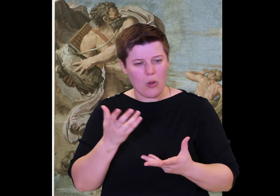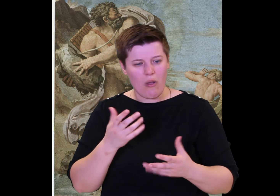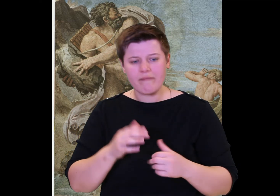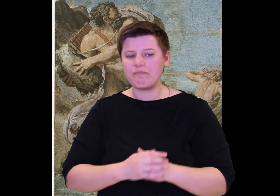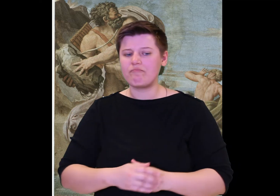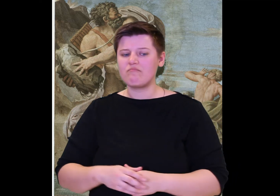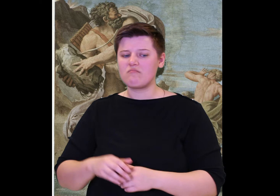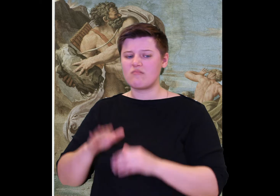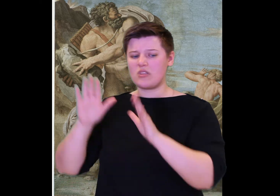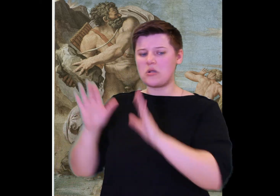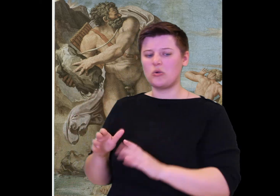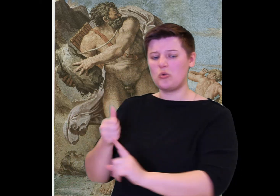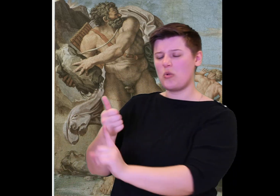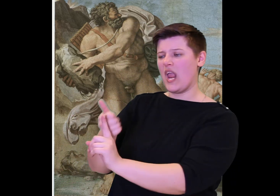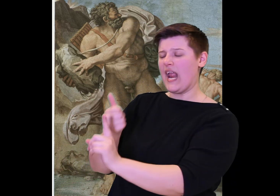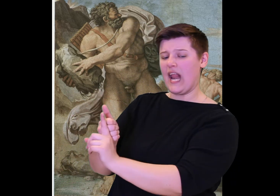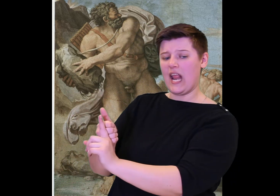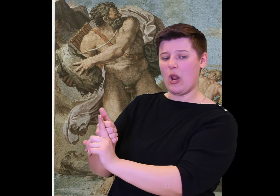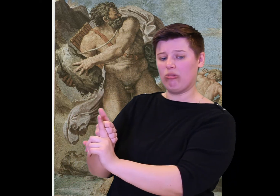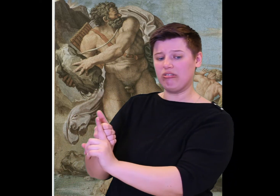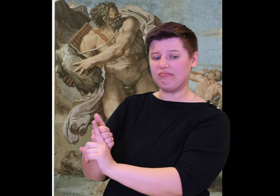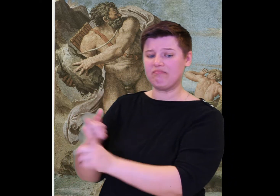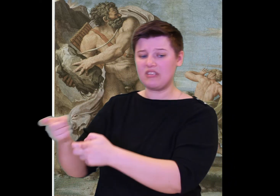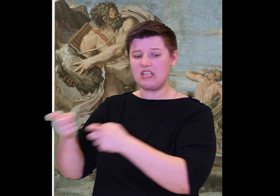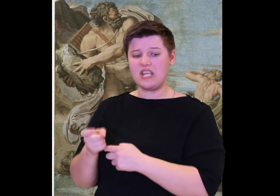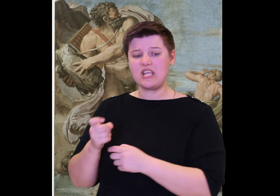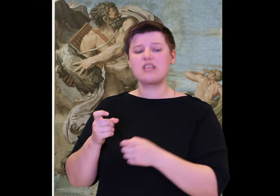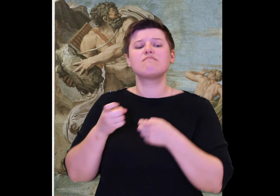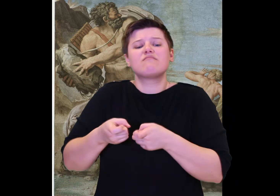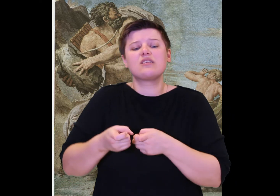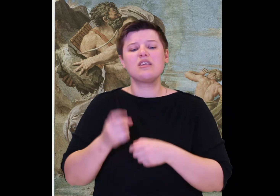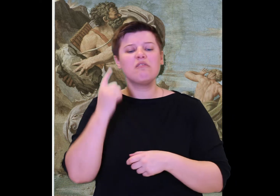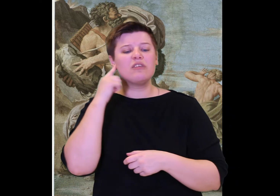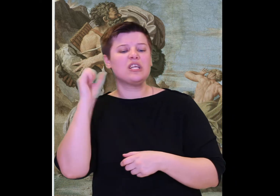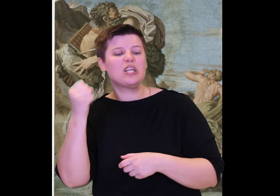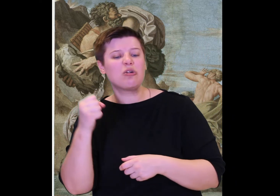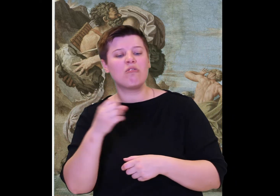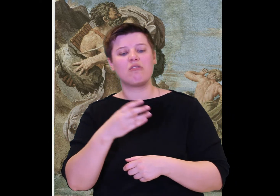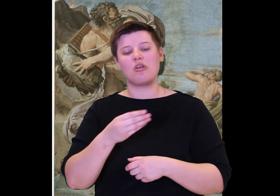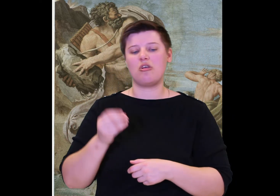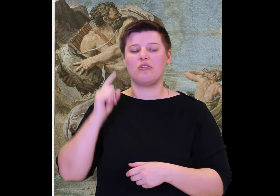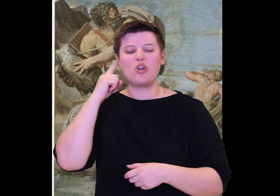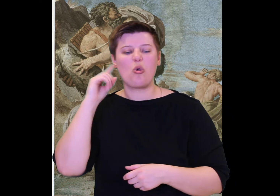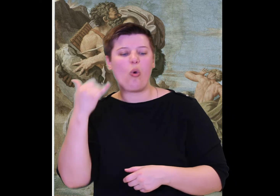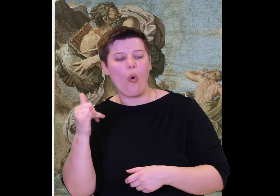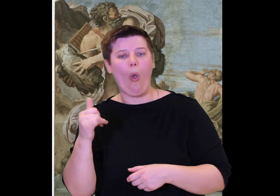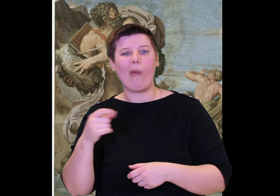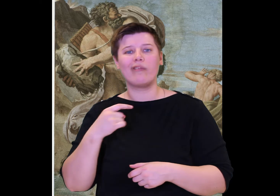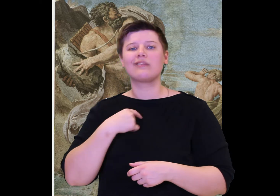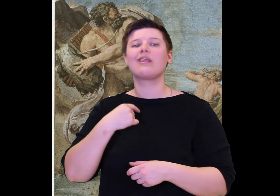get home sooner if I did. But while I slept my men began to mutter, saying the